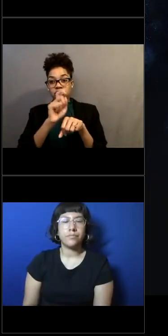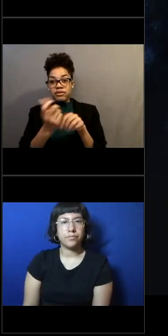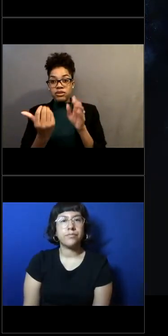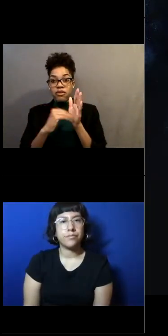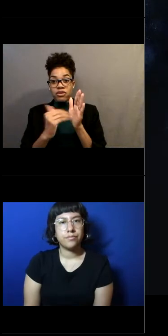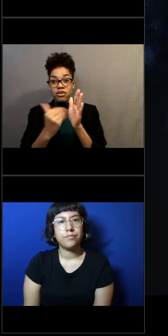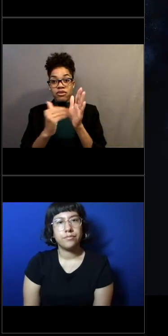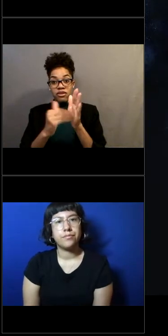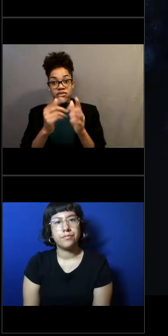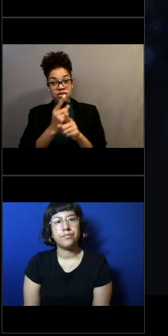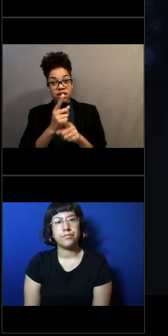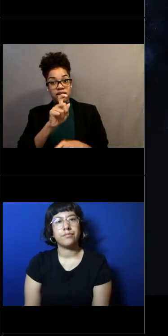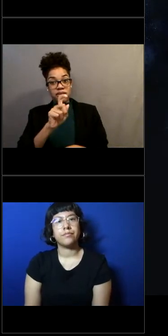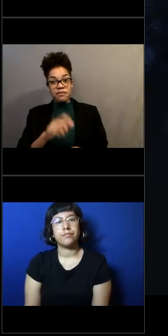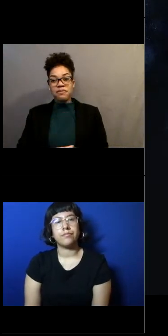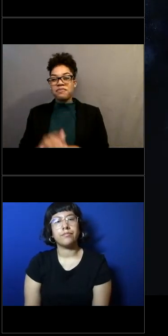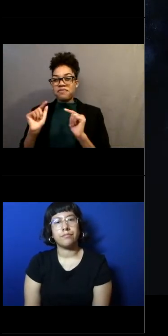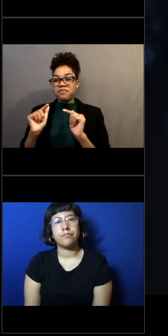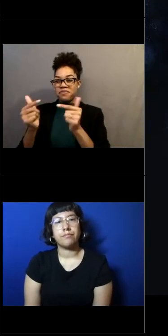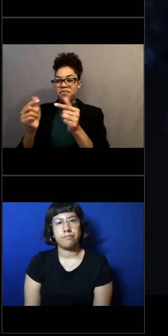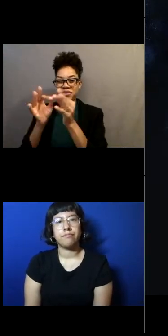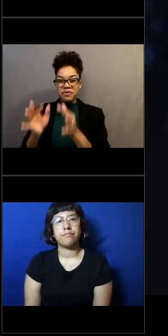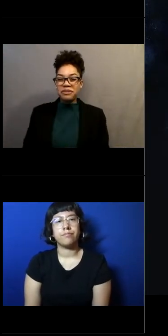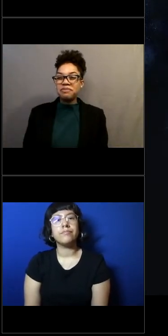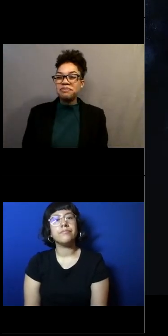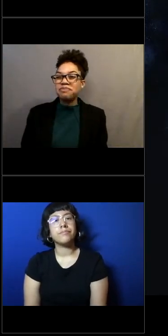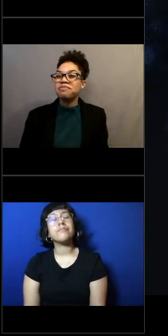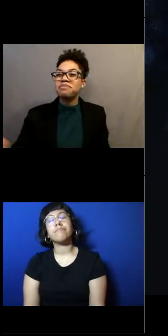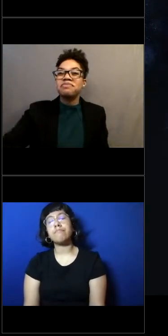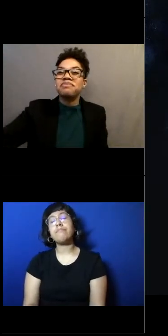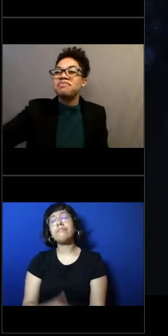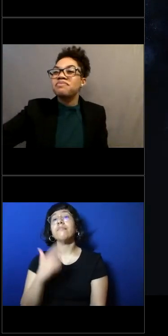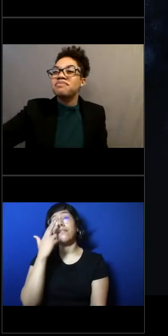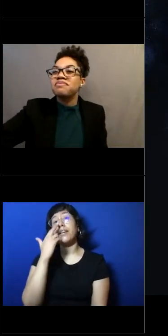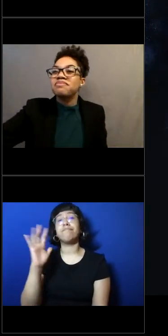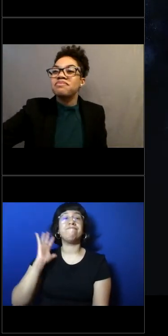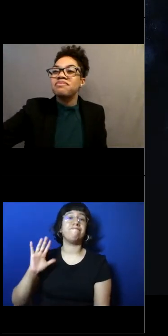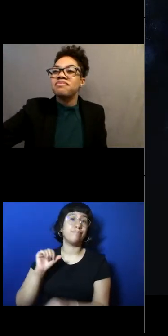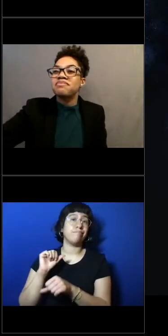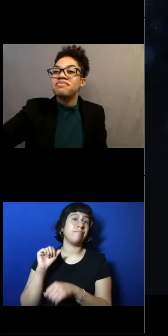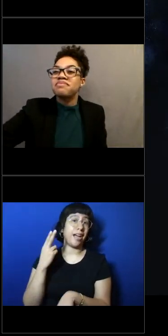You know, it's funny when I was in high school I worked in a car garage. And so working on cars was easy to do because when things break